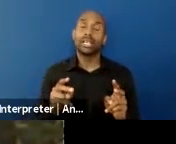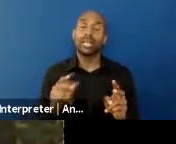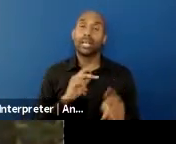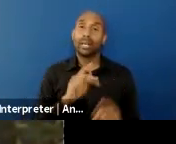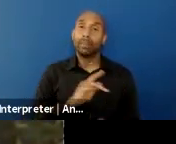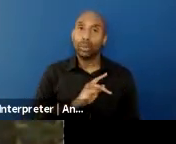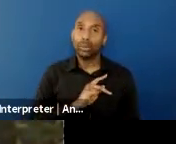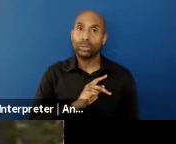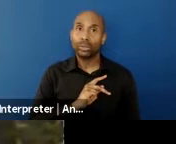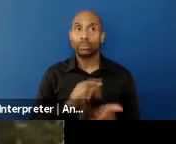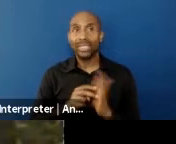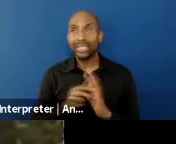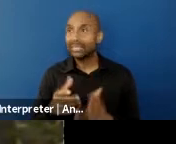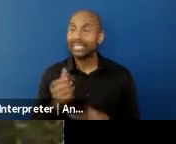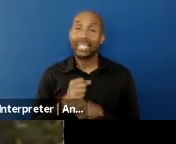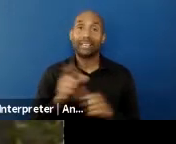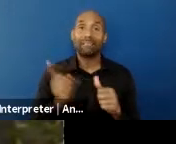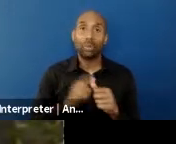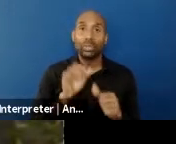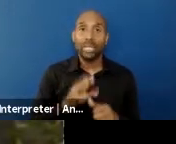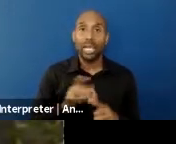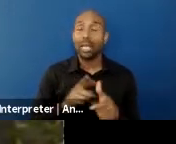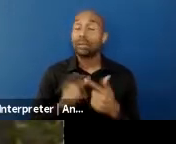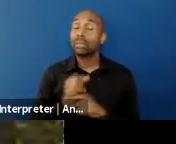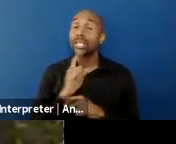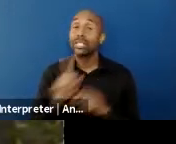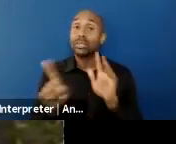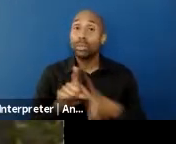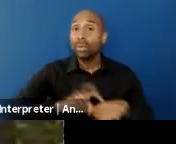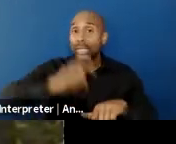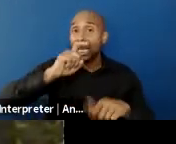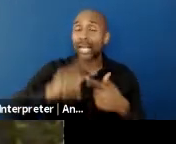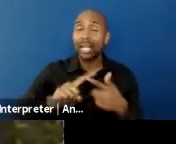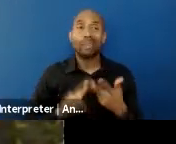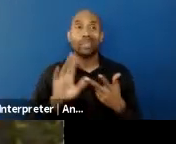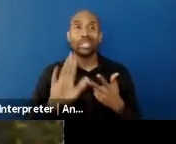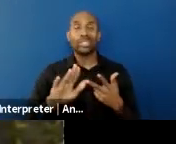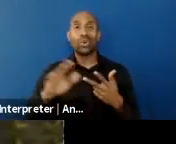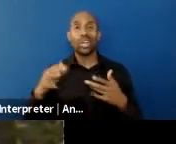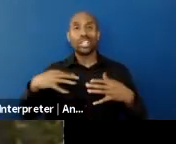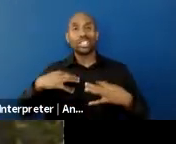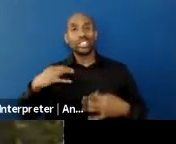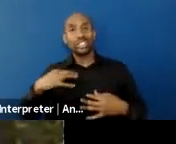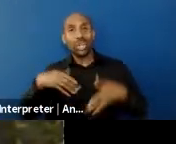Making sure they showed up on time. Tuck your shirt in.